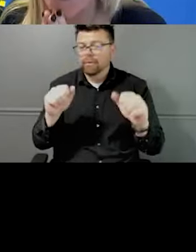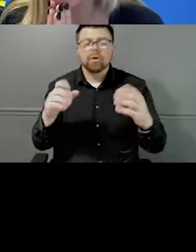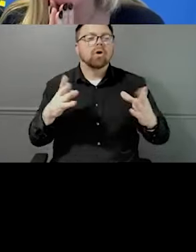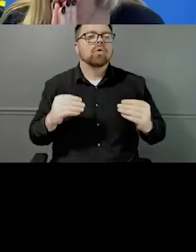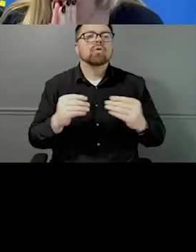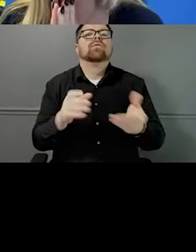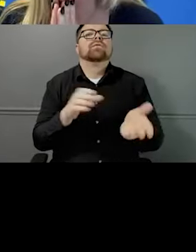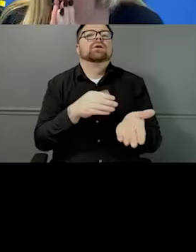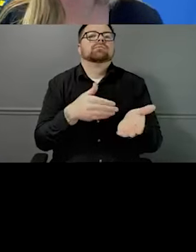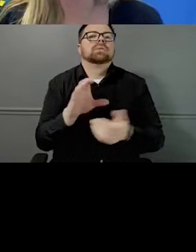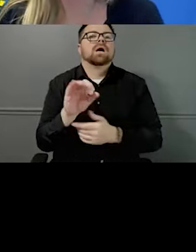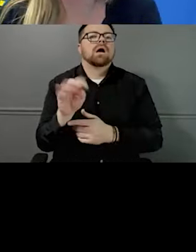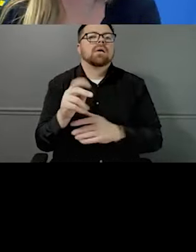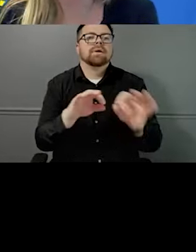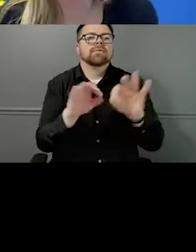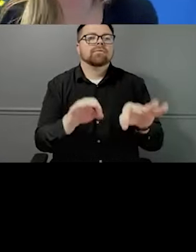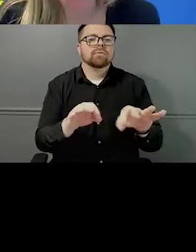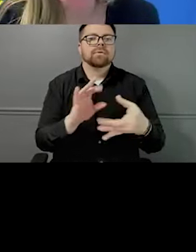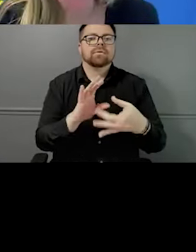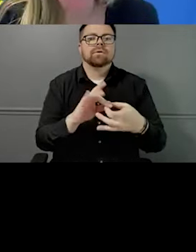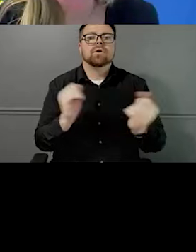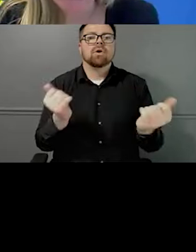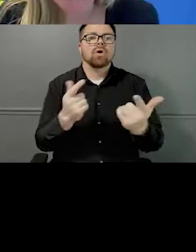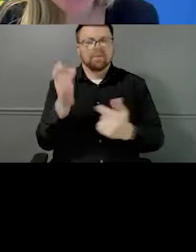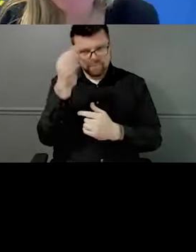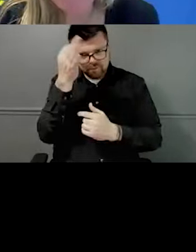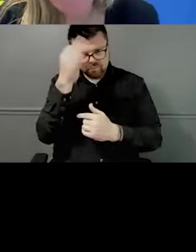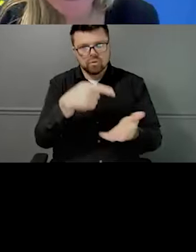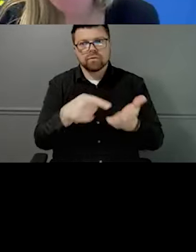behalf of all of the federal research funding agencies.